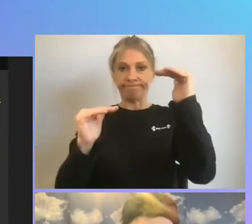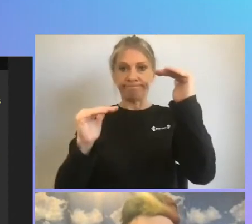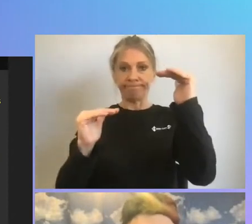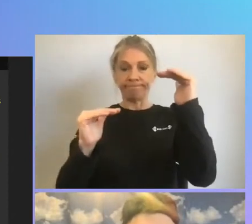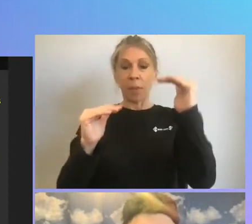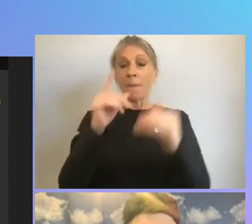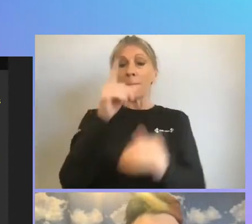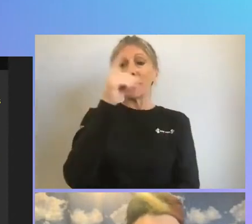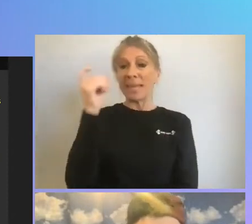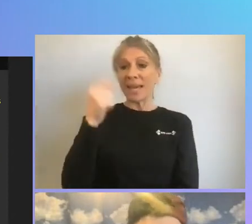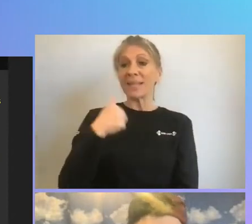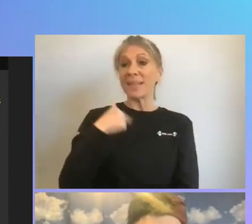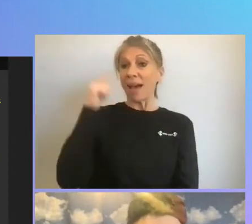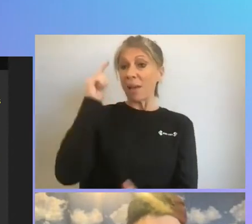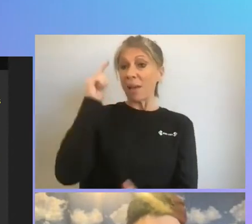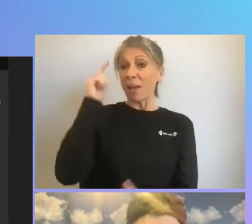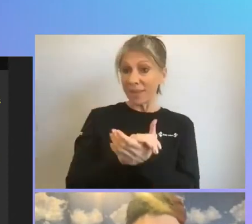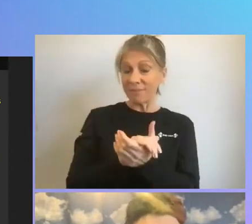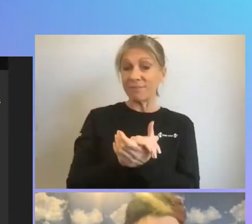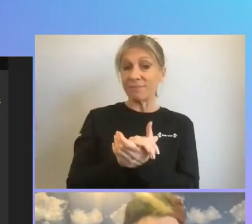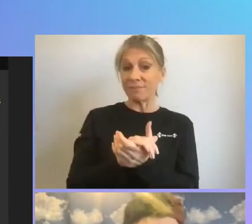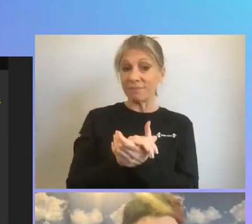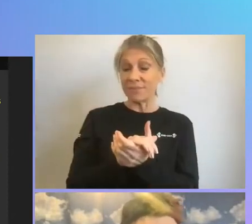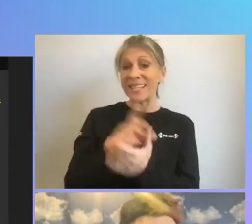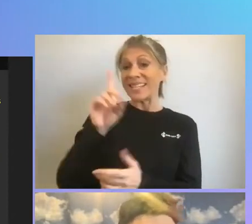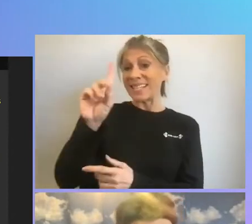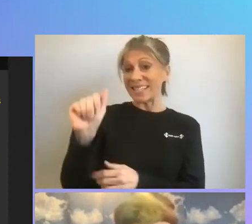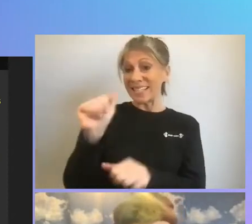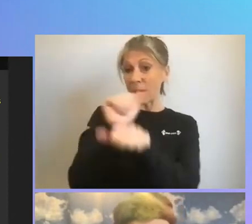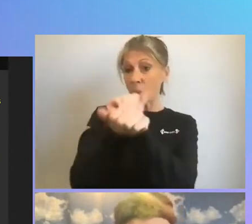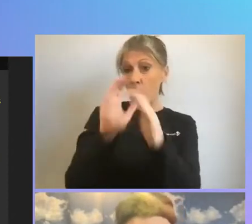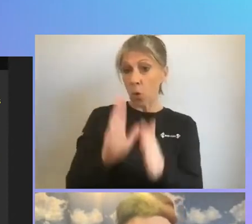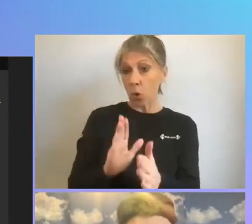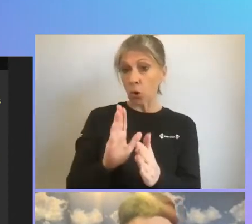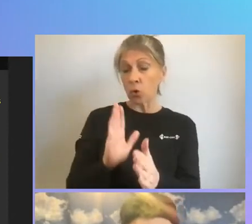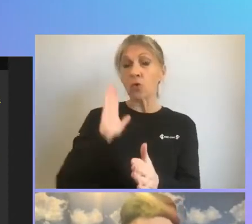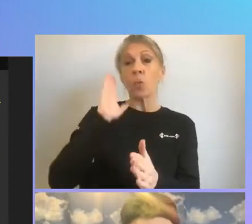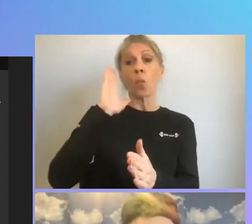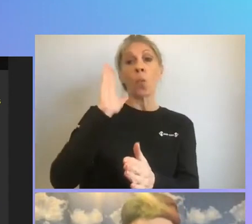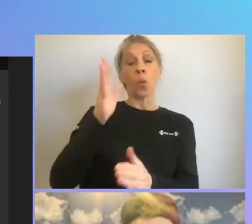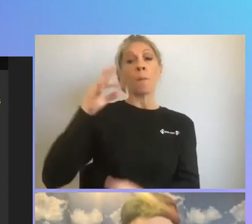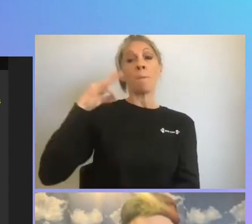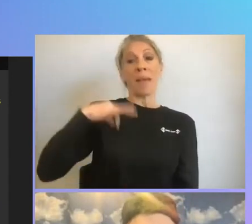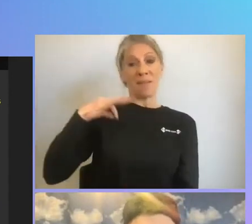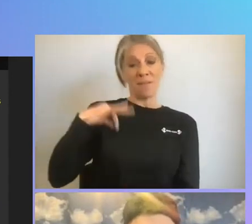believe that that disabled workers were greatly benefited